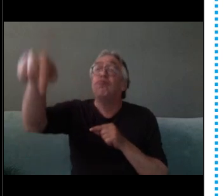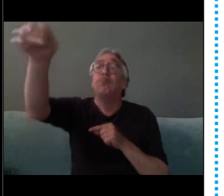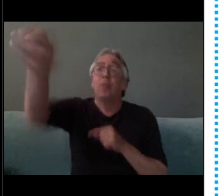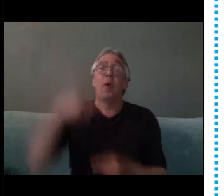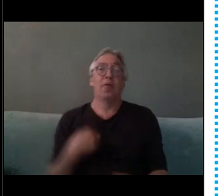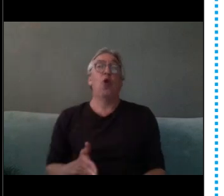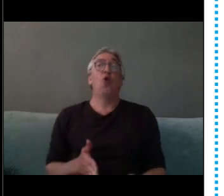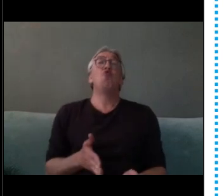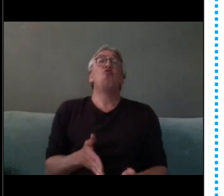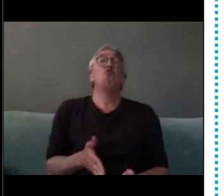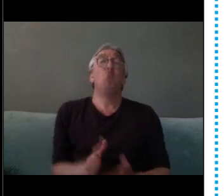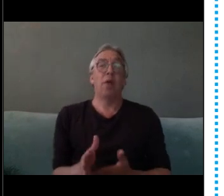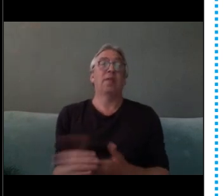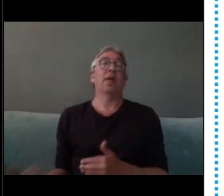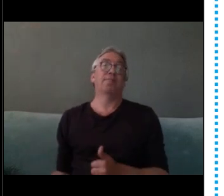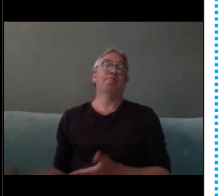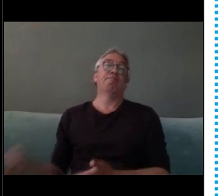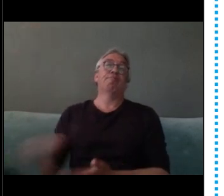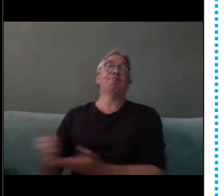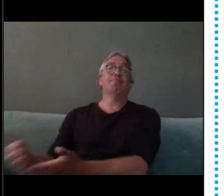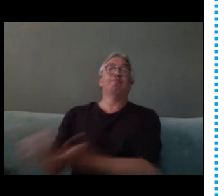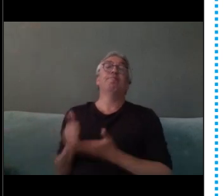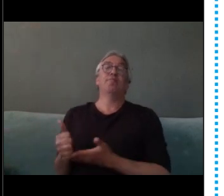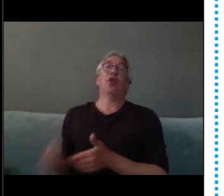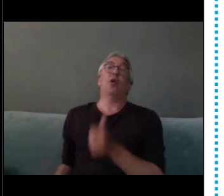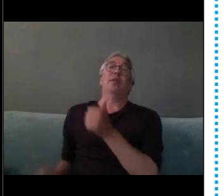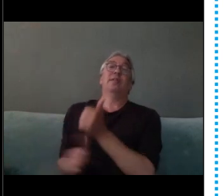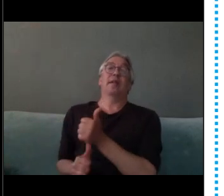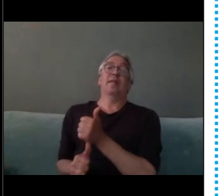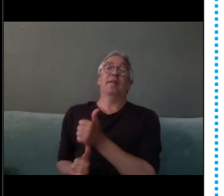This is linked in the presentation. You can check which these are.